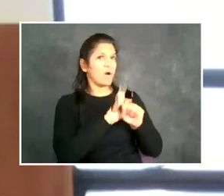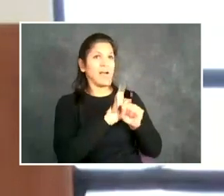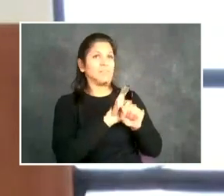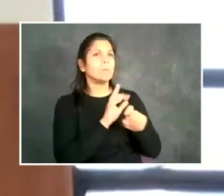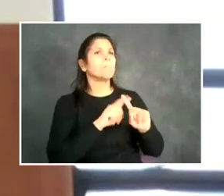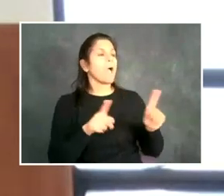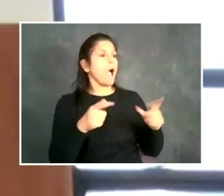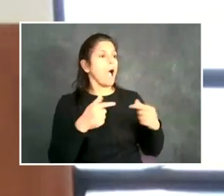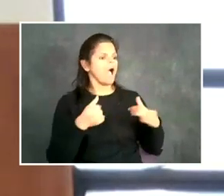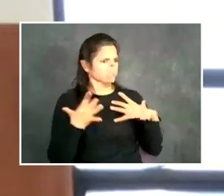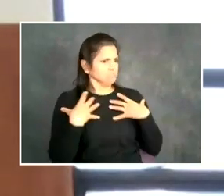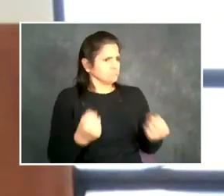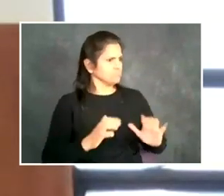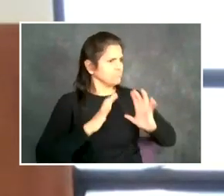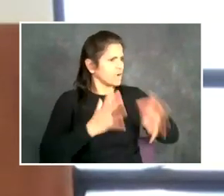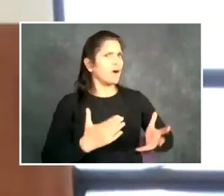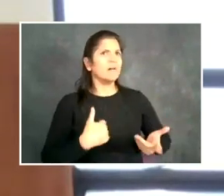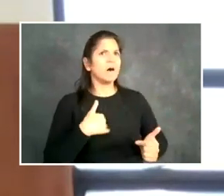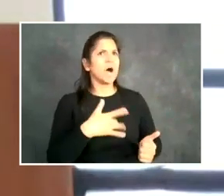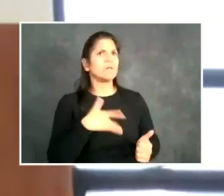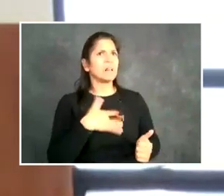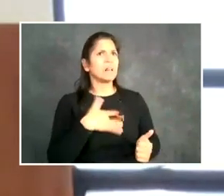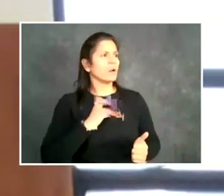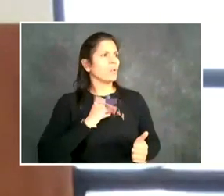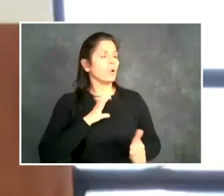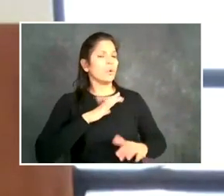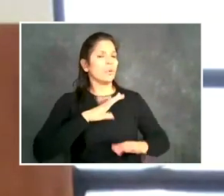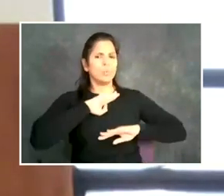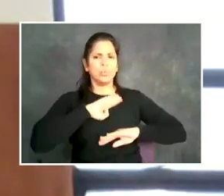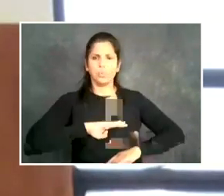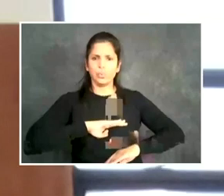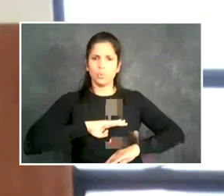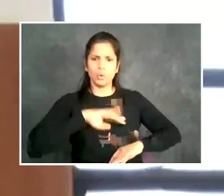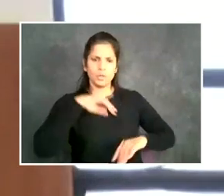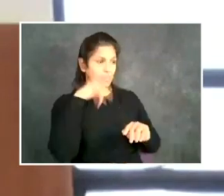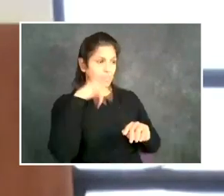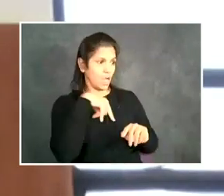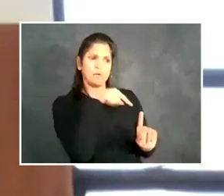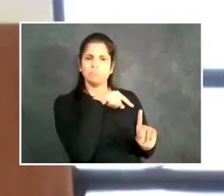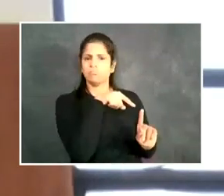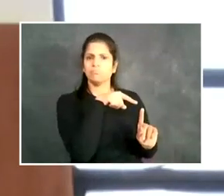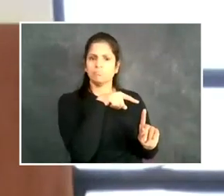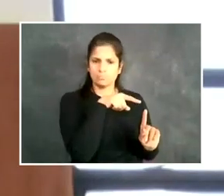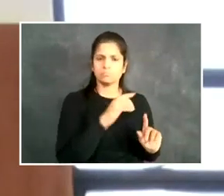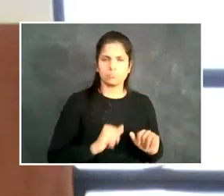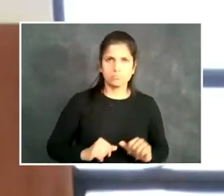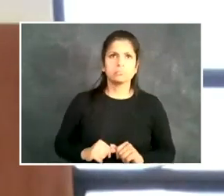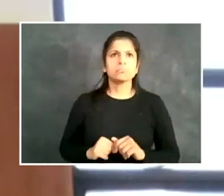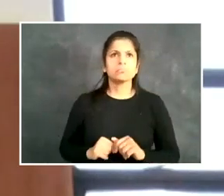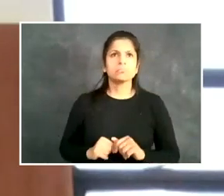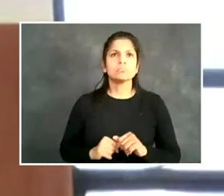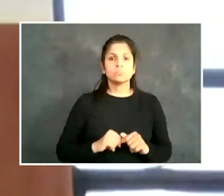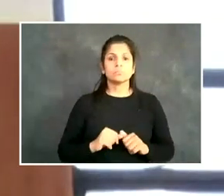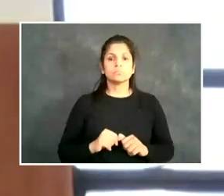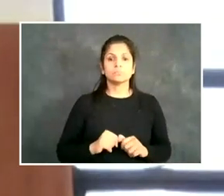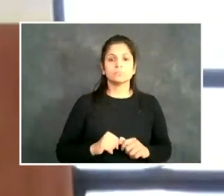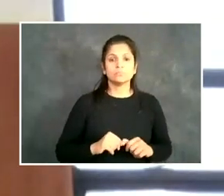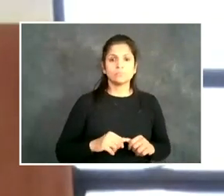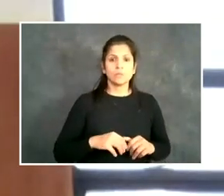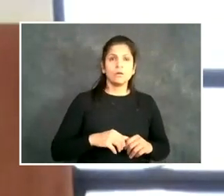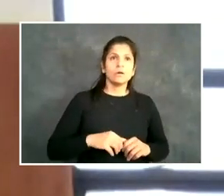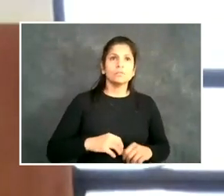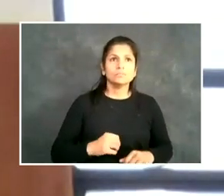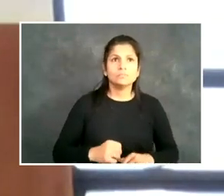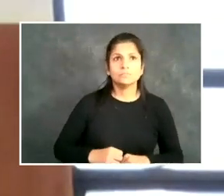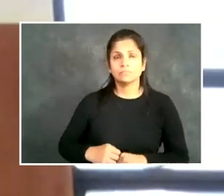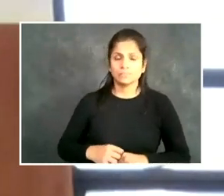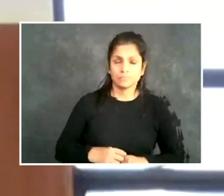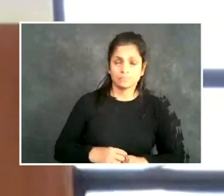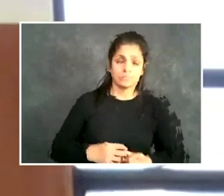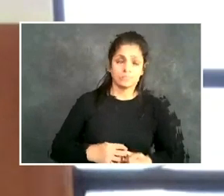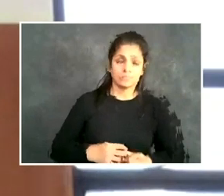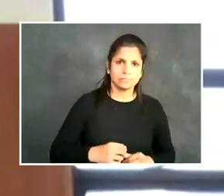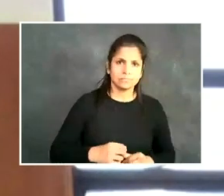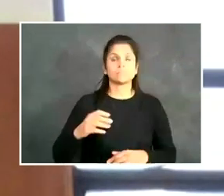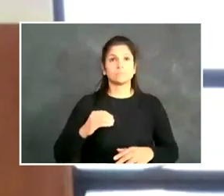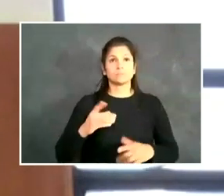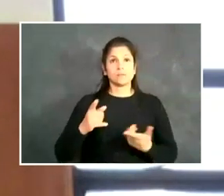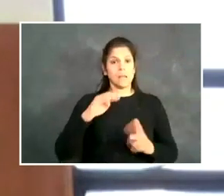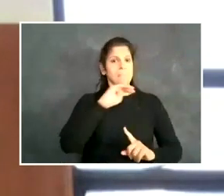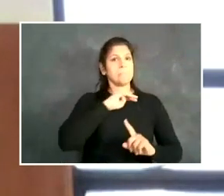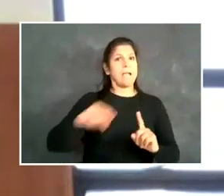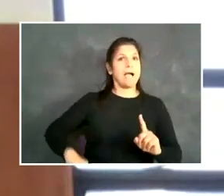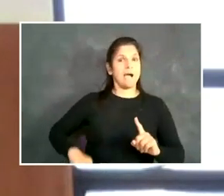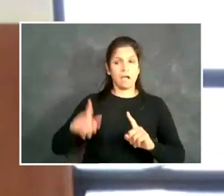DON'T WANT PEOPLE TO RELAX